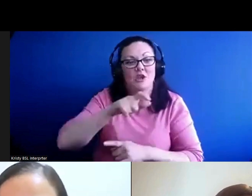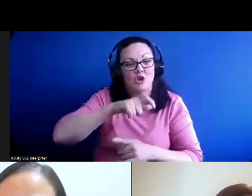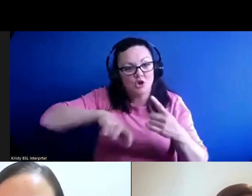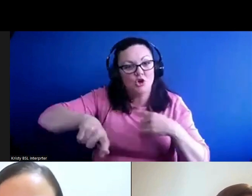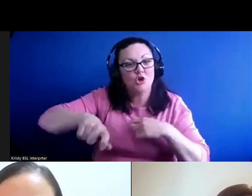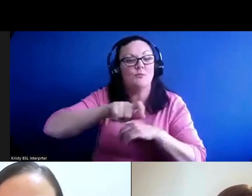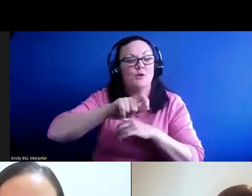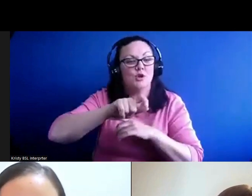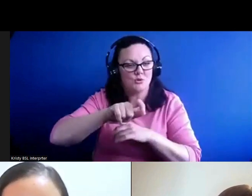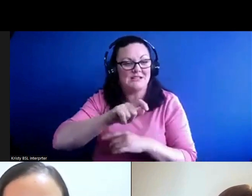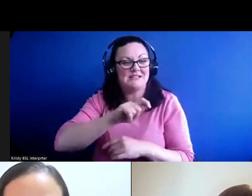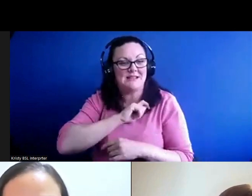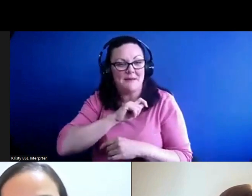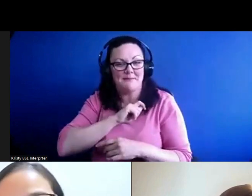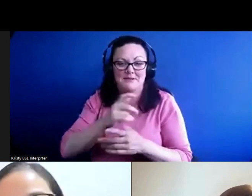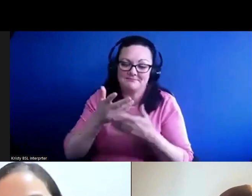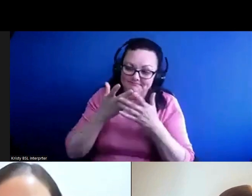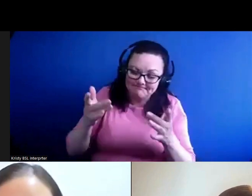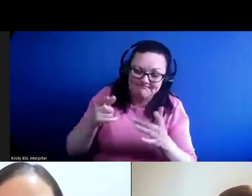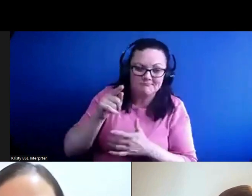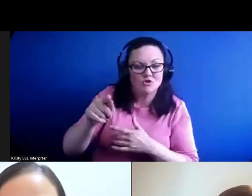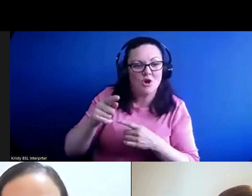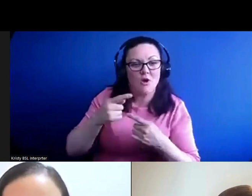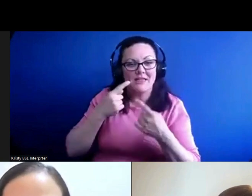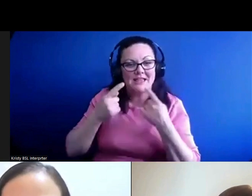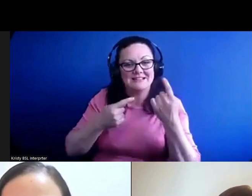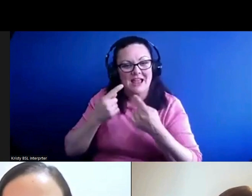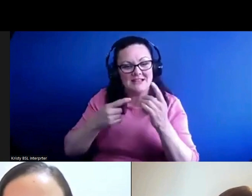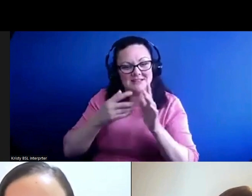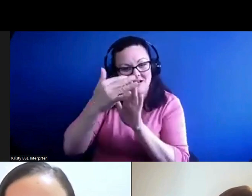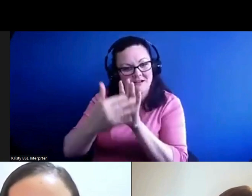their data to community members. >>: Yes, exactly.